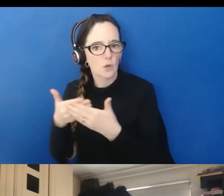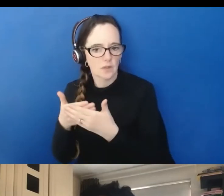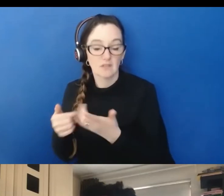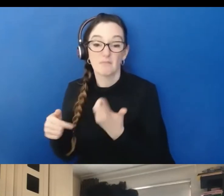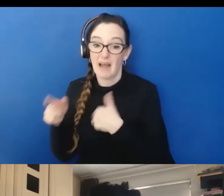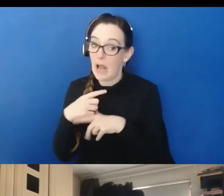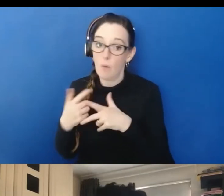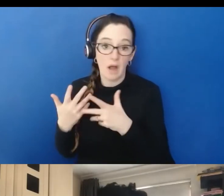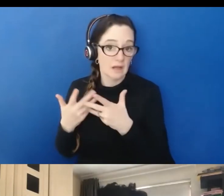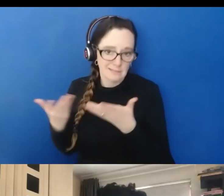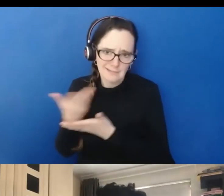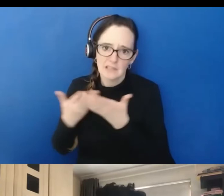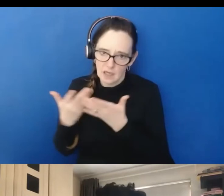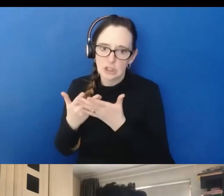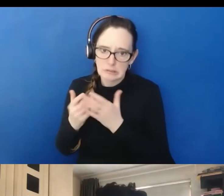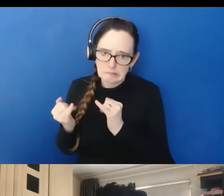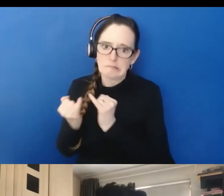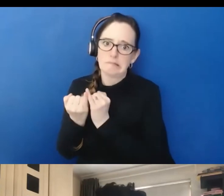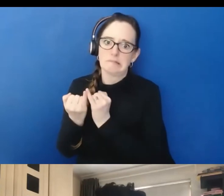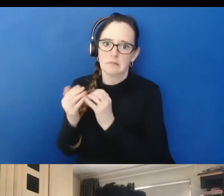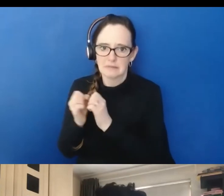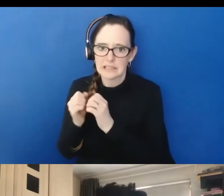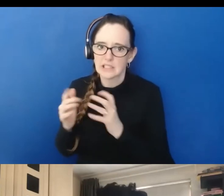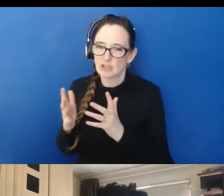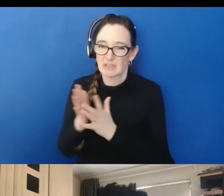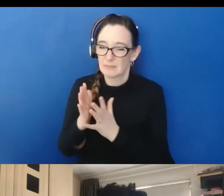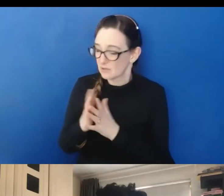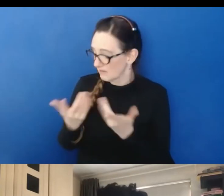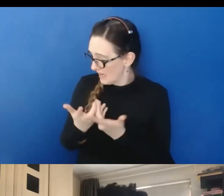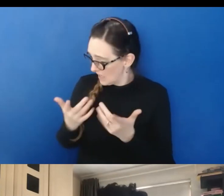it s how would we present ourselves? How would we present our works in a way that